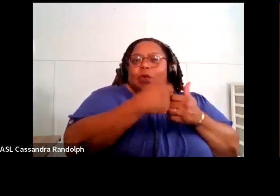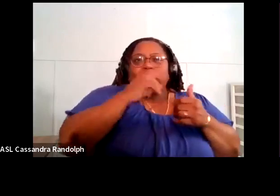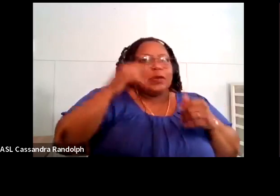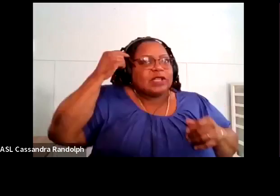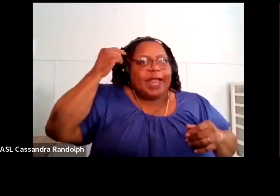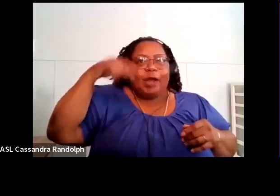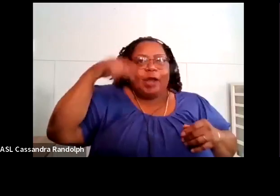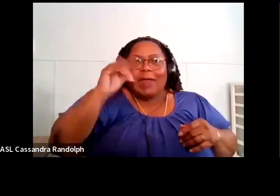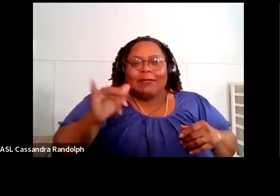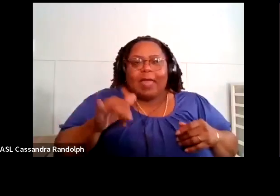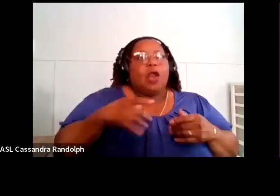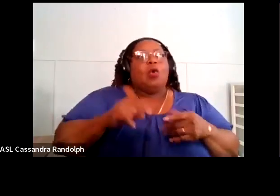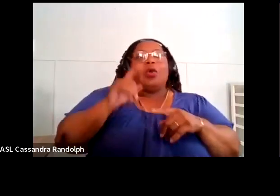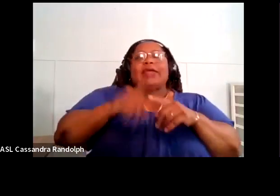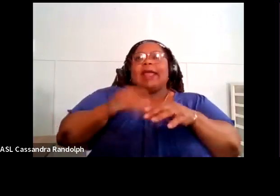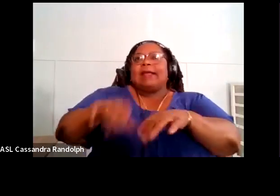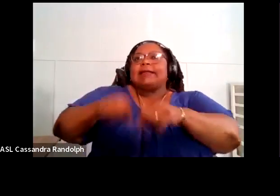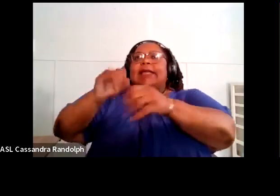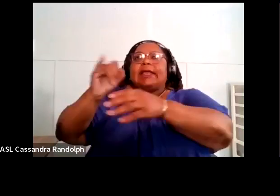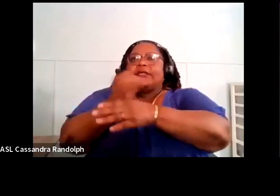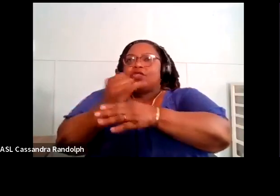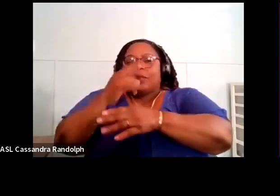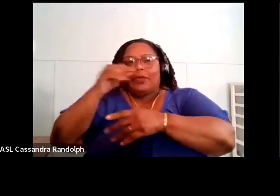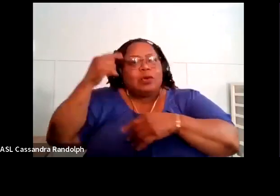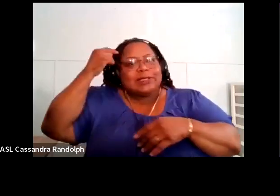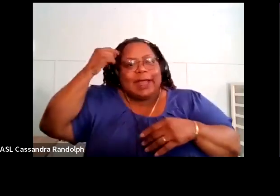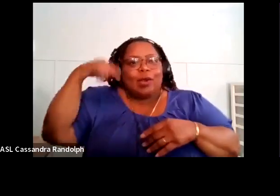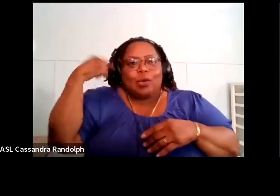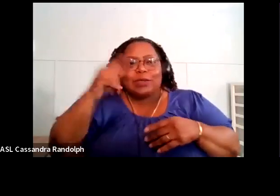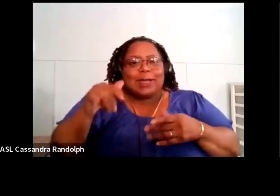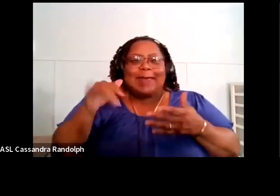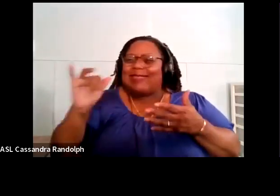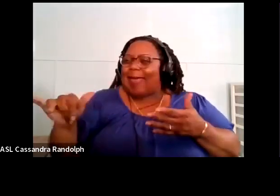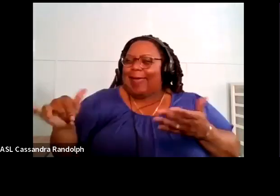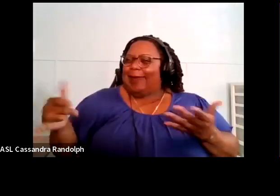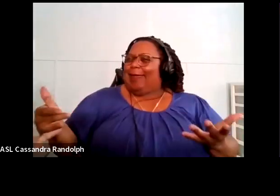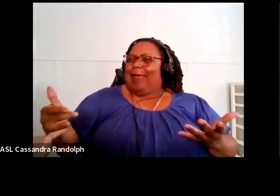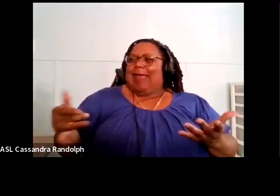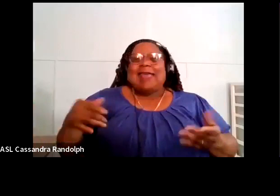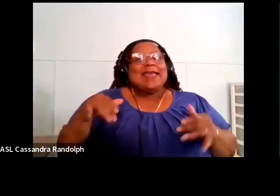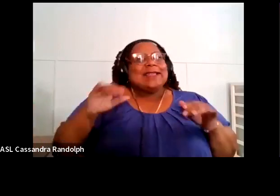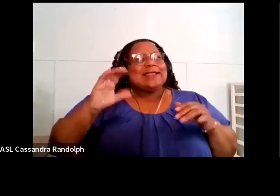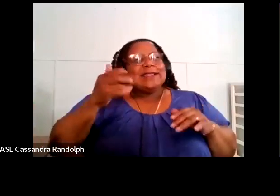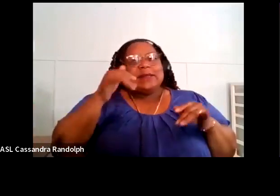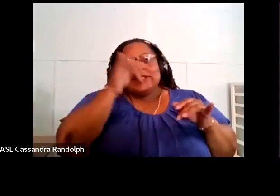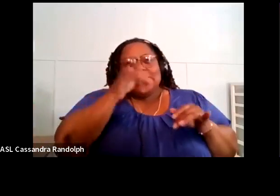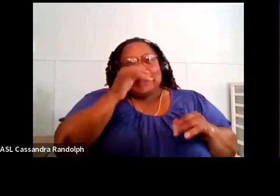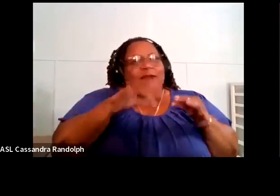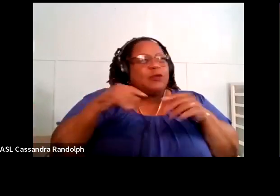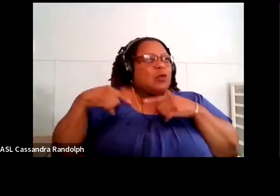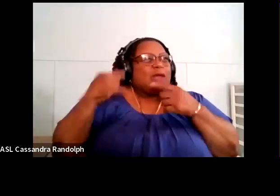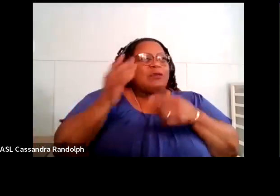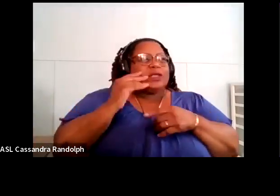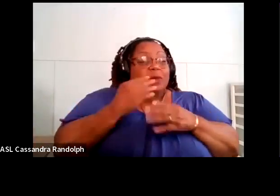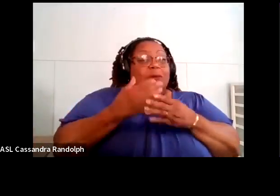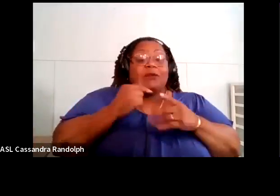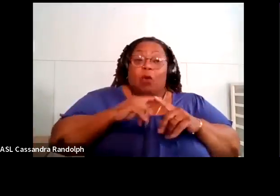to be protected. We need to have the crown act in place so that there is no exclamation.